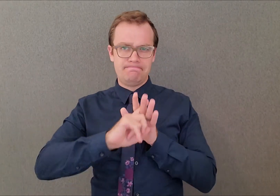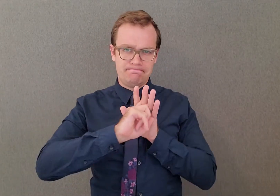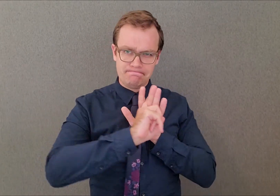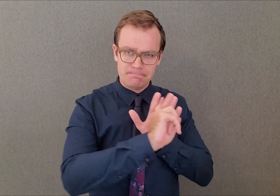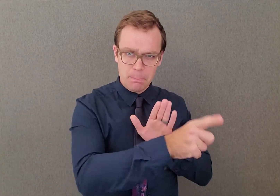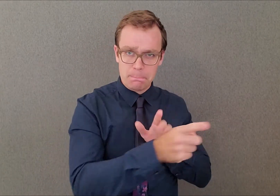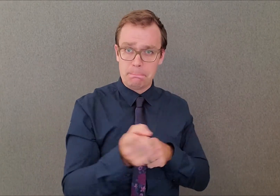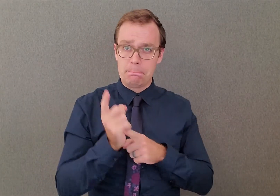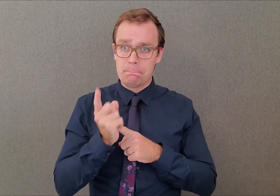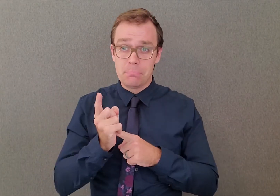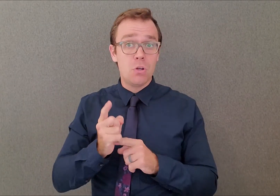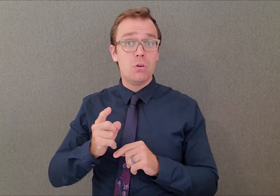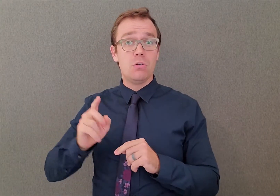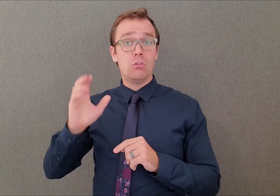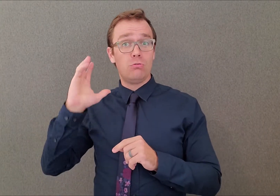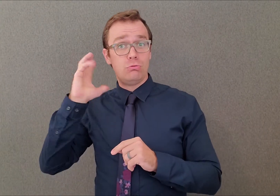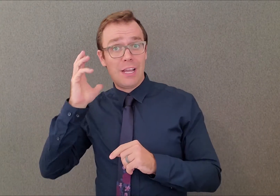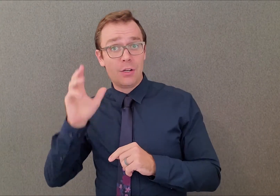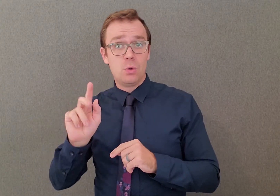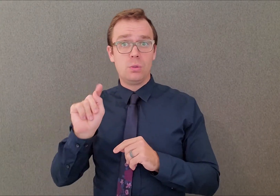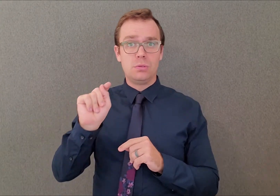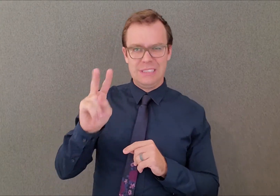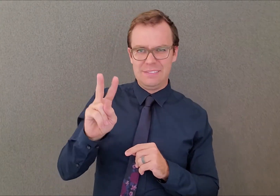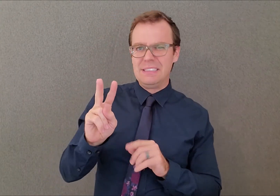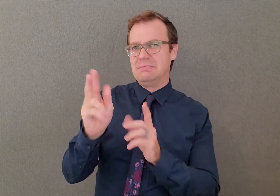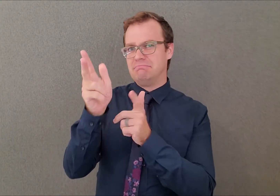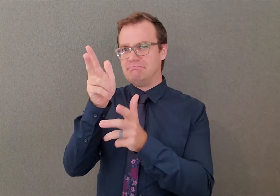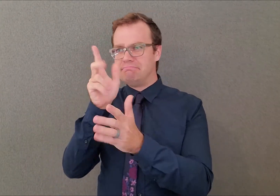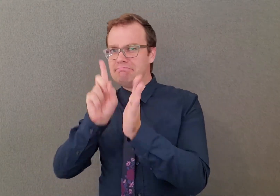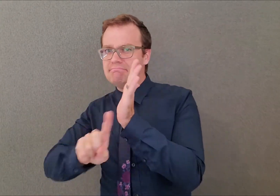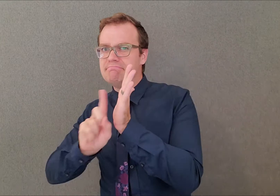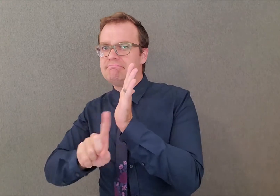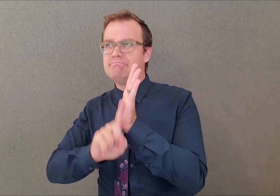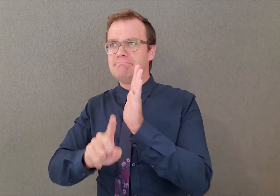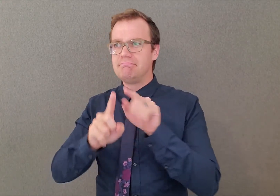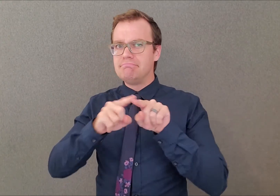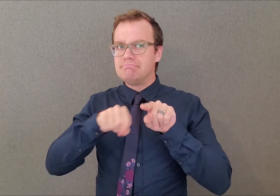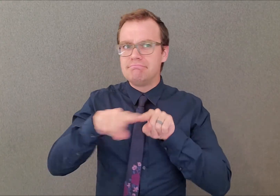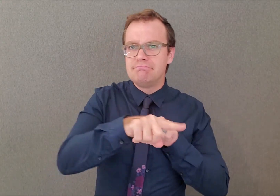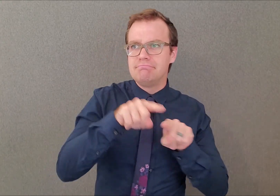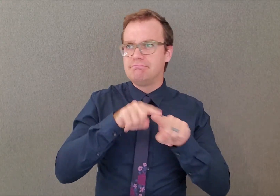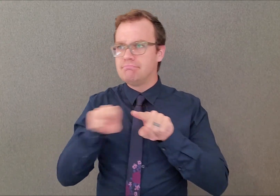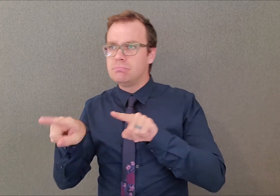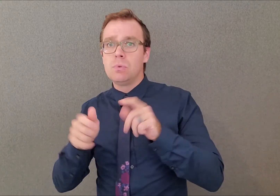Stay tuned to a radio or television for information on evacuation routes,